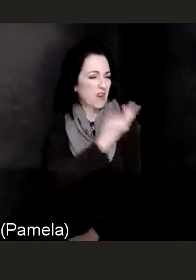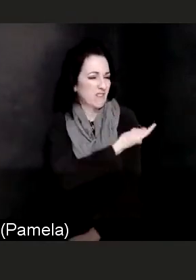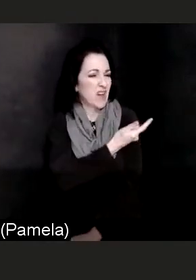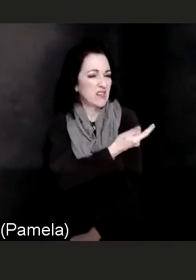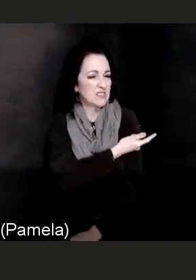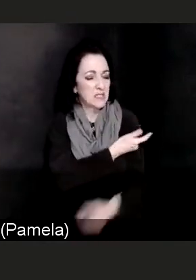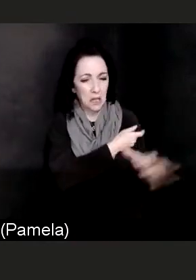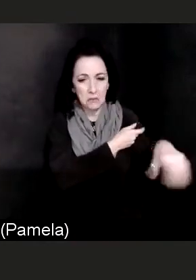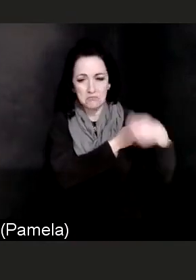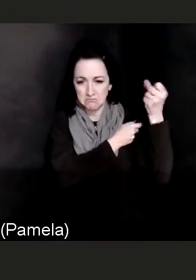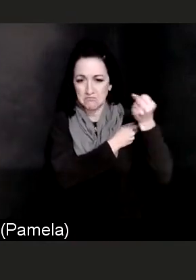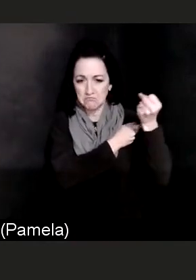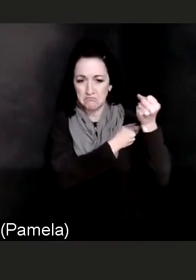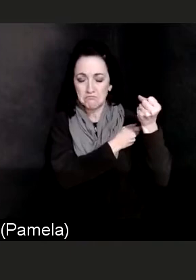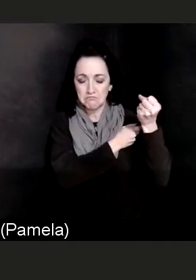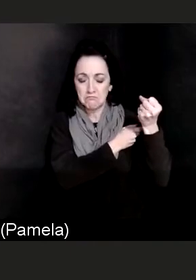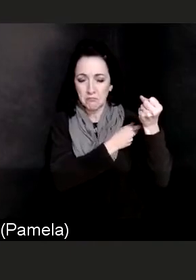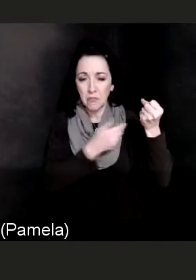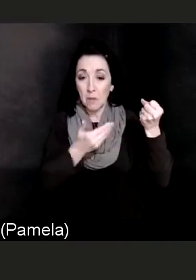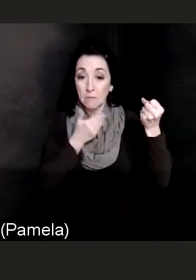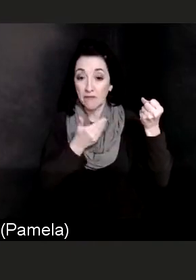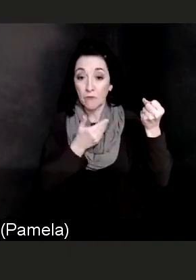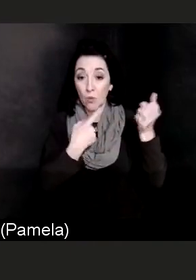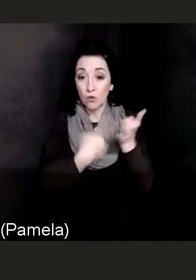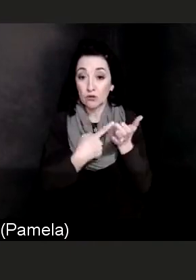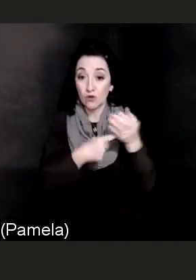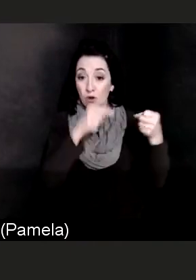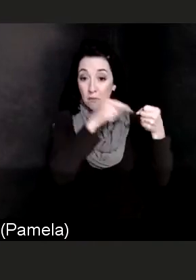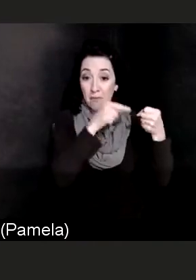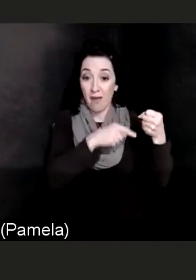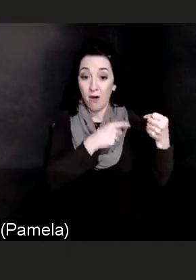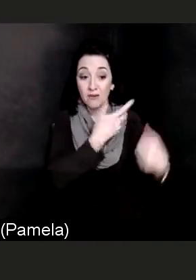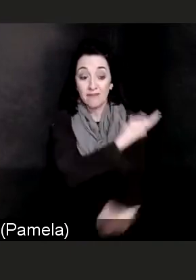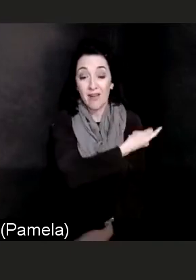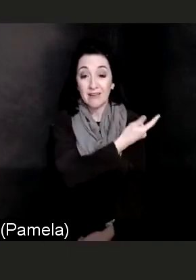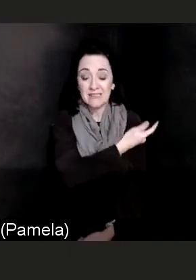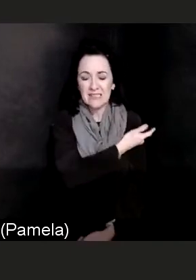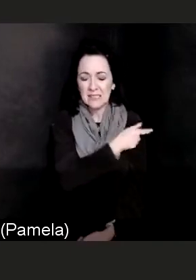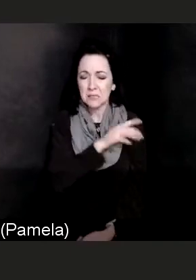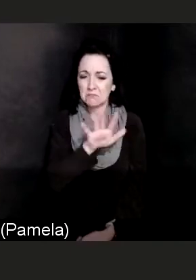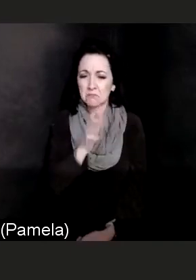I'm hoping that we can spend just a few minutes to talk about the different, the different variants